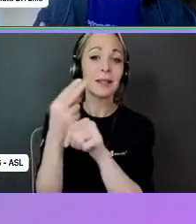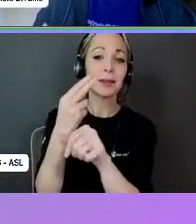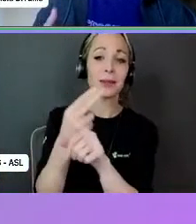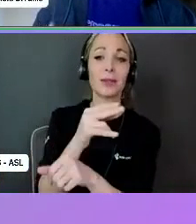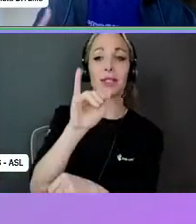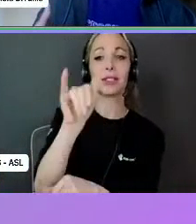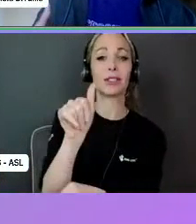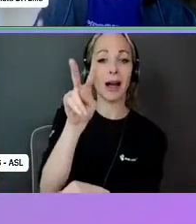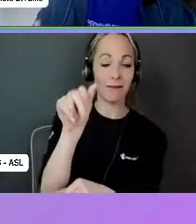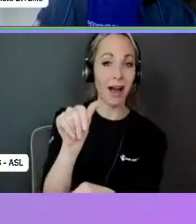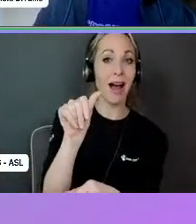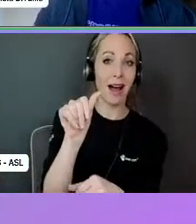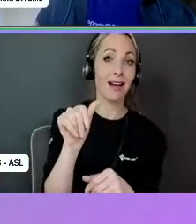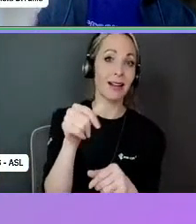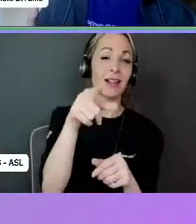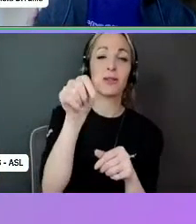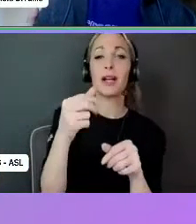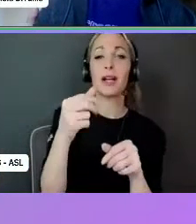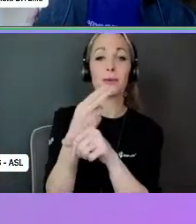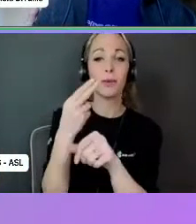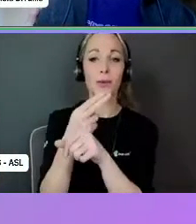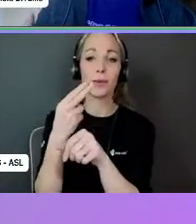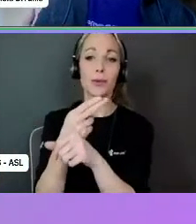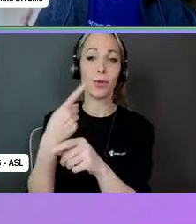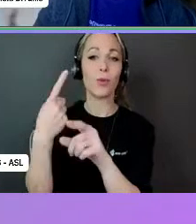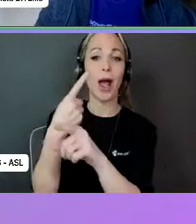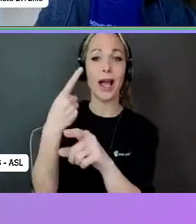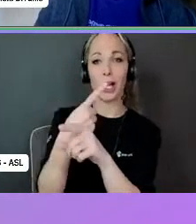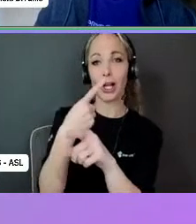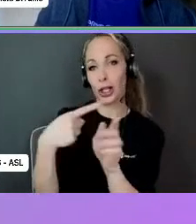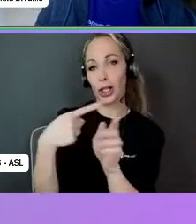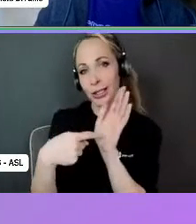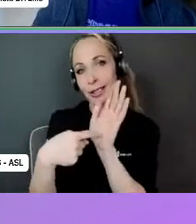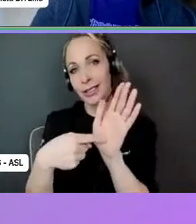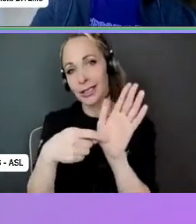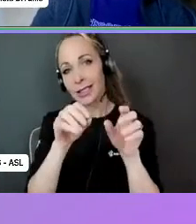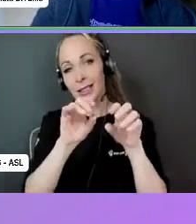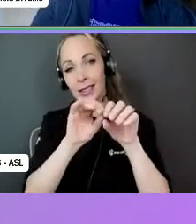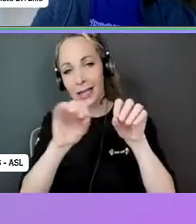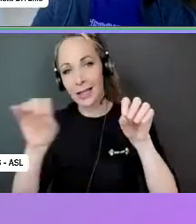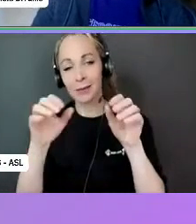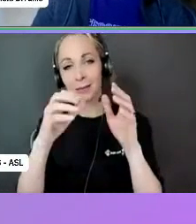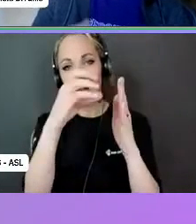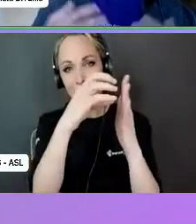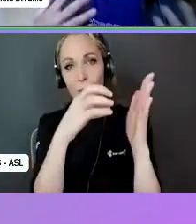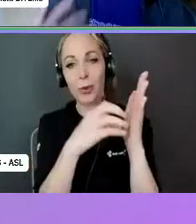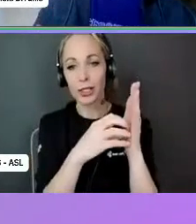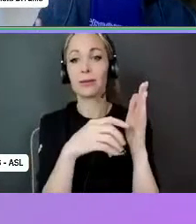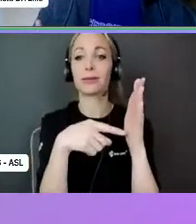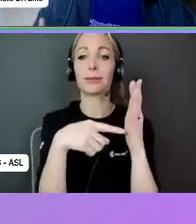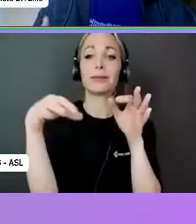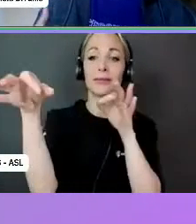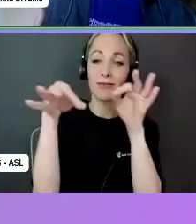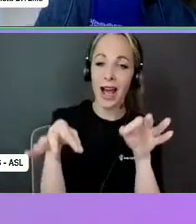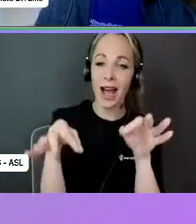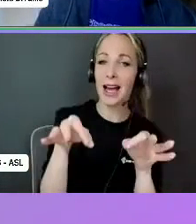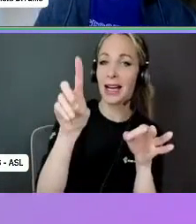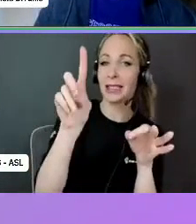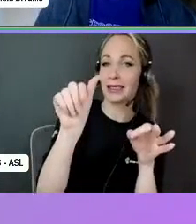form as an example, but you can use the pattern attribute on your input element and use the regular expression as a value to define the data